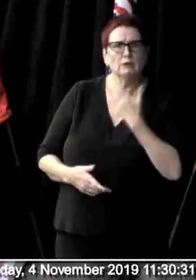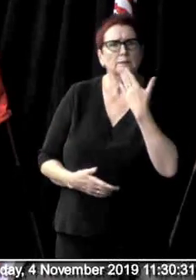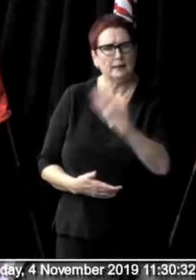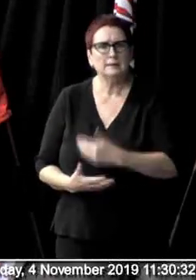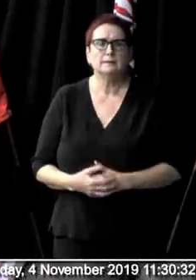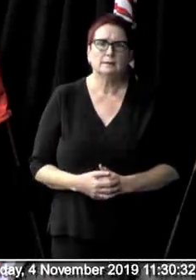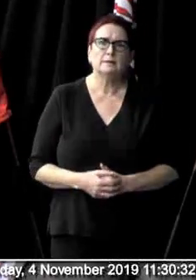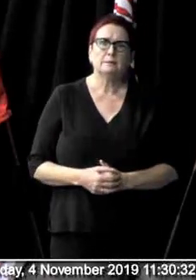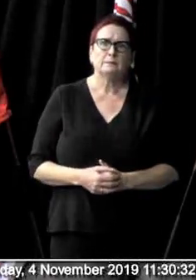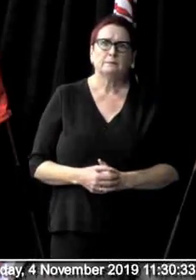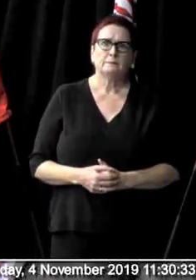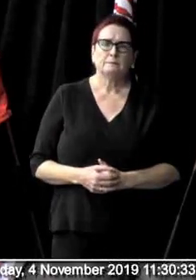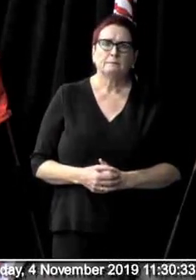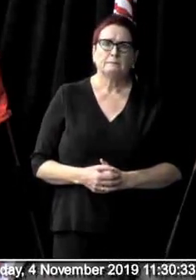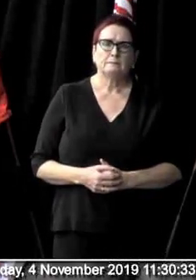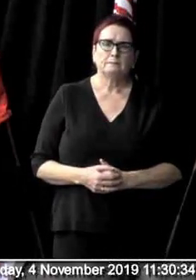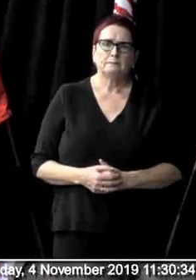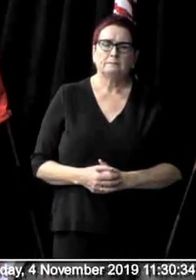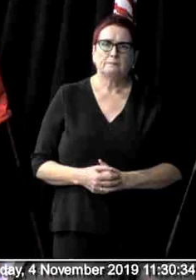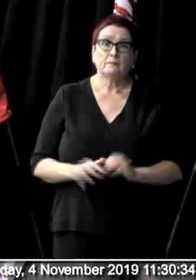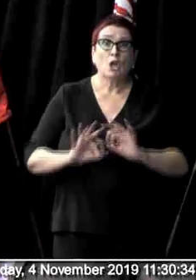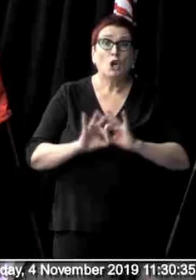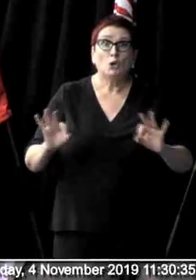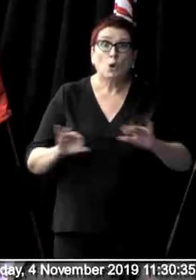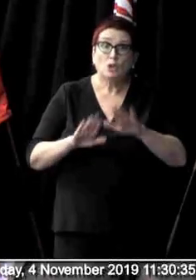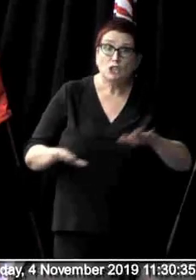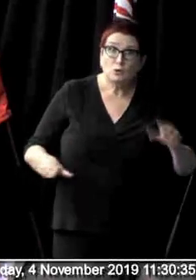The absence of any children and young persons giving direct evidence this week